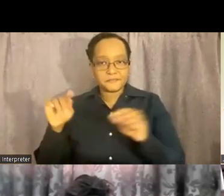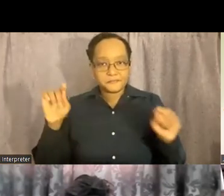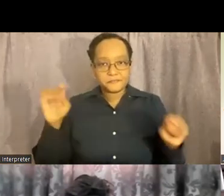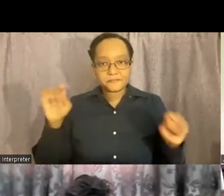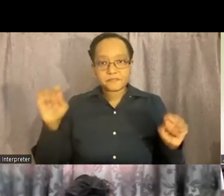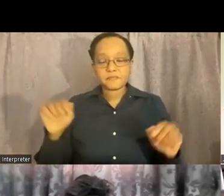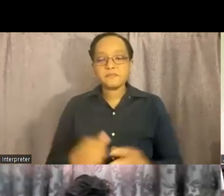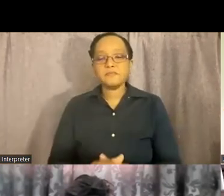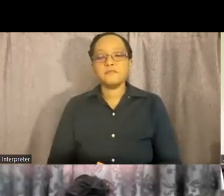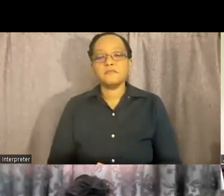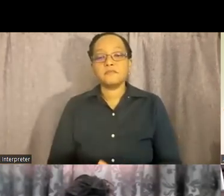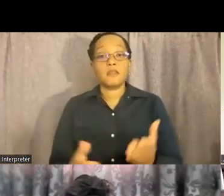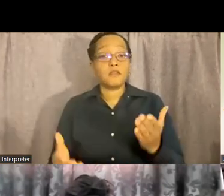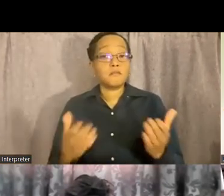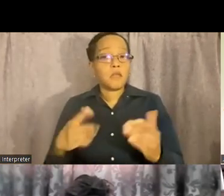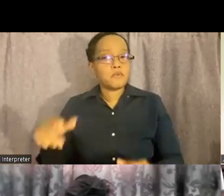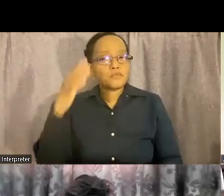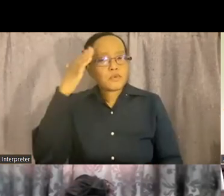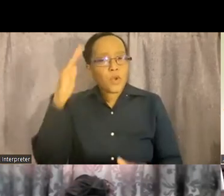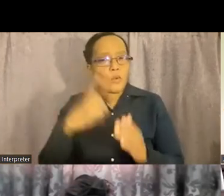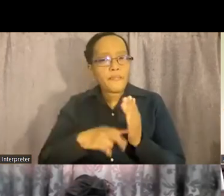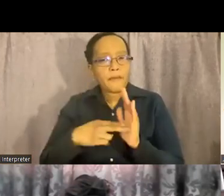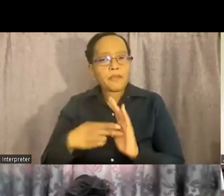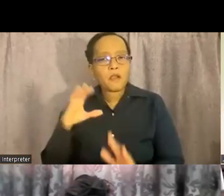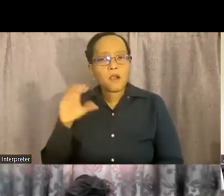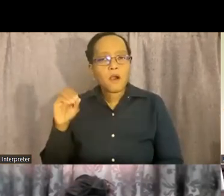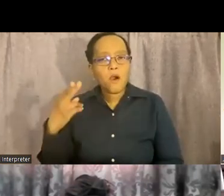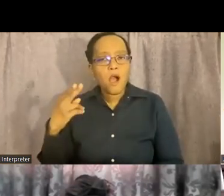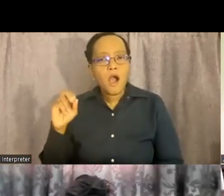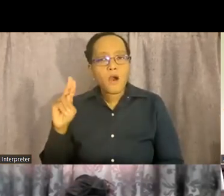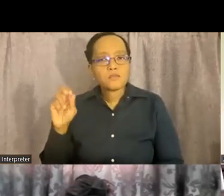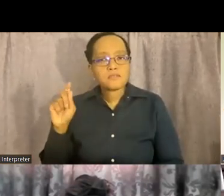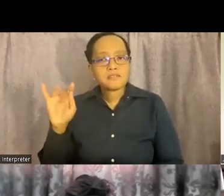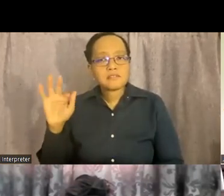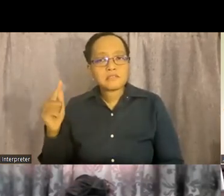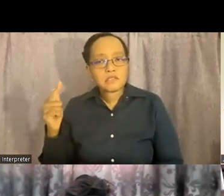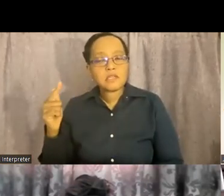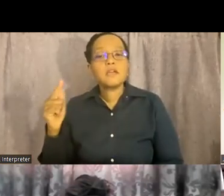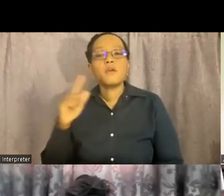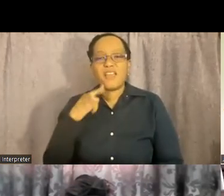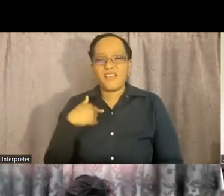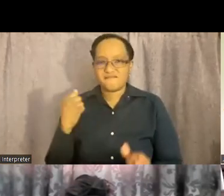Many of you may not be familiar with cohousing, but there are many communities , especially